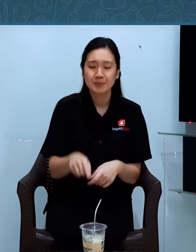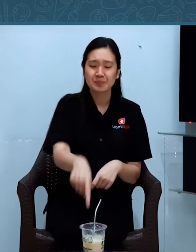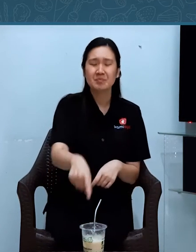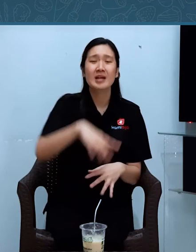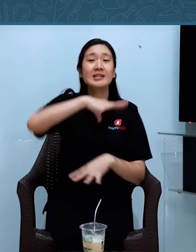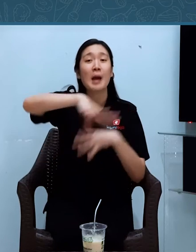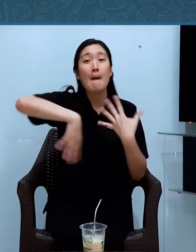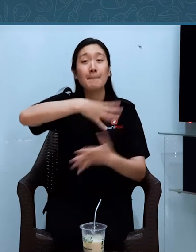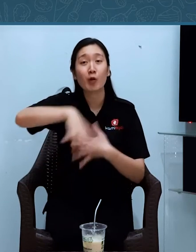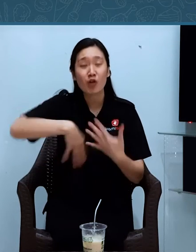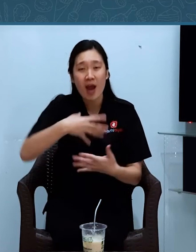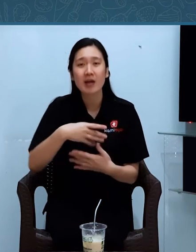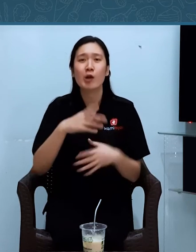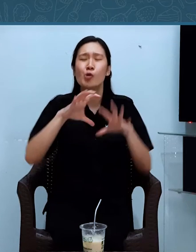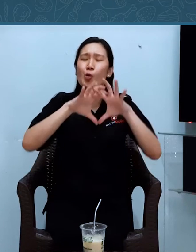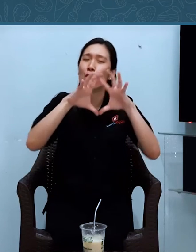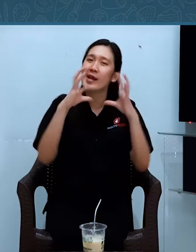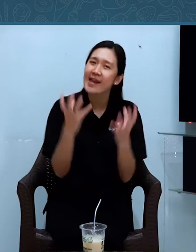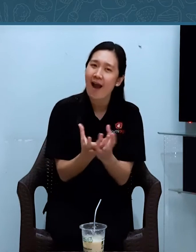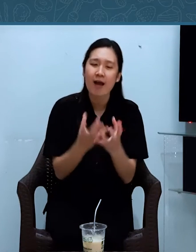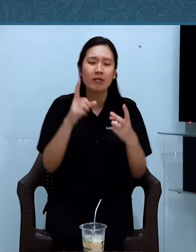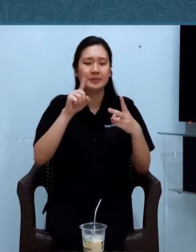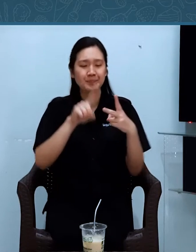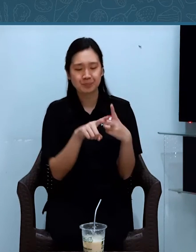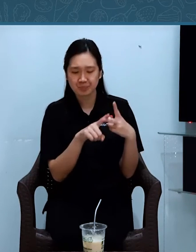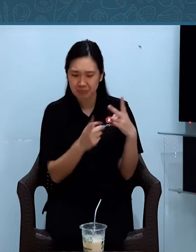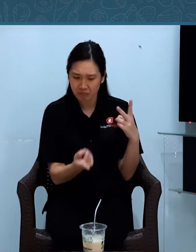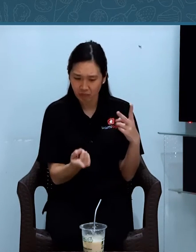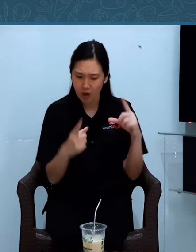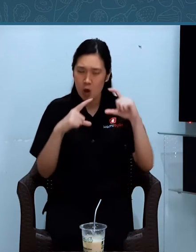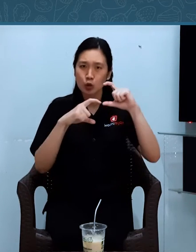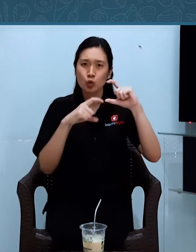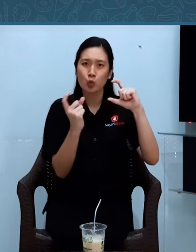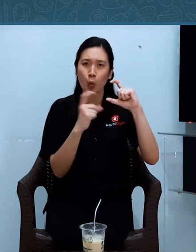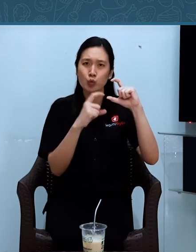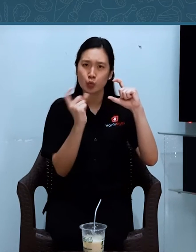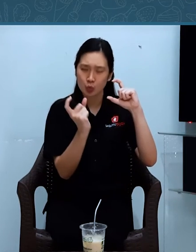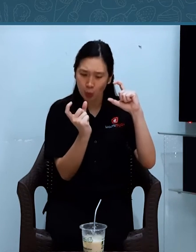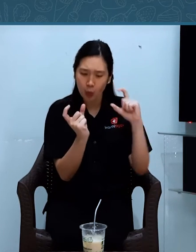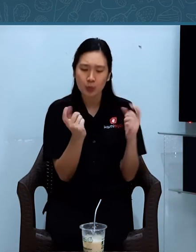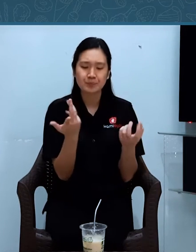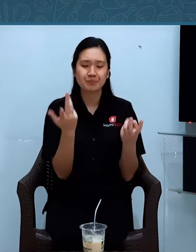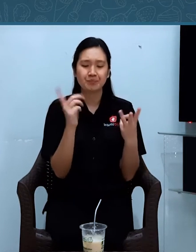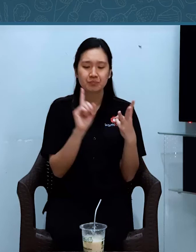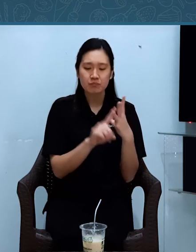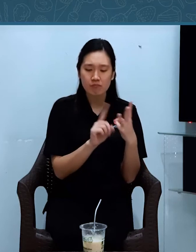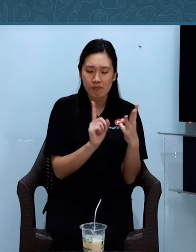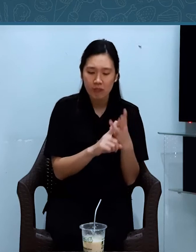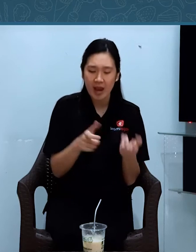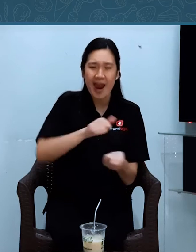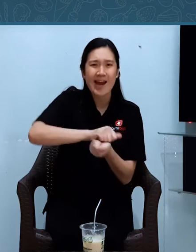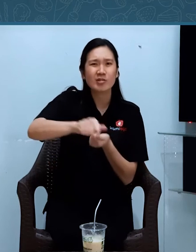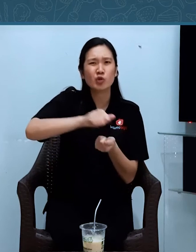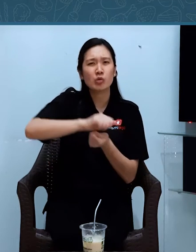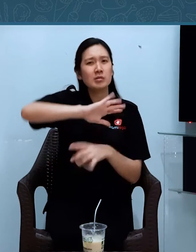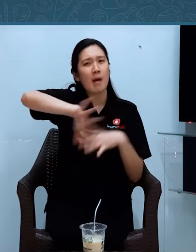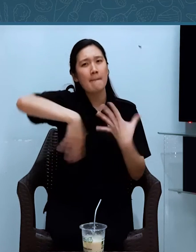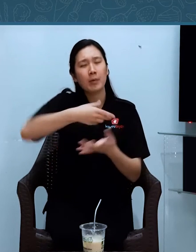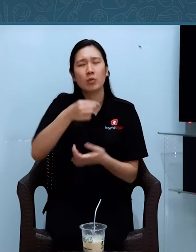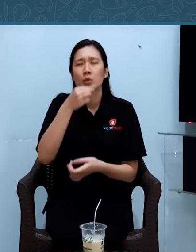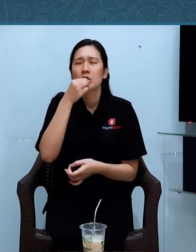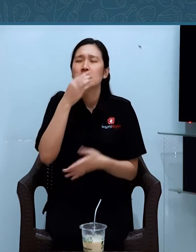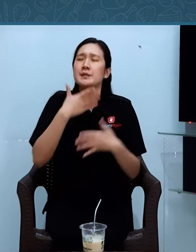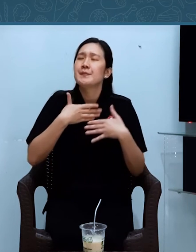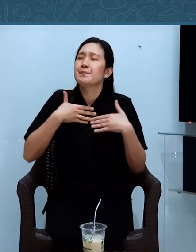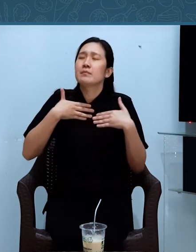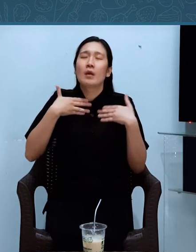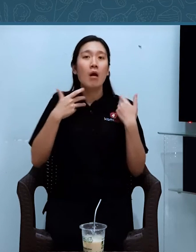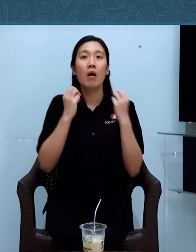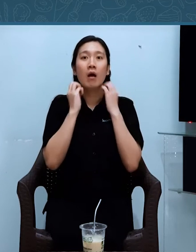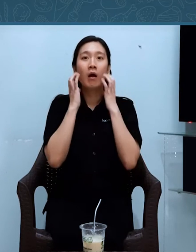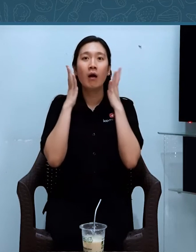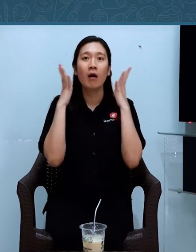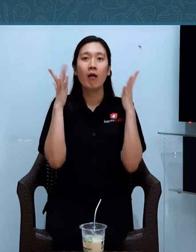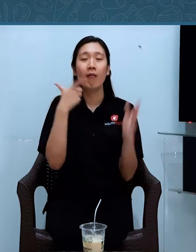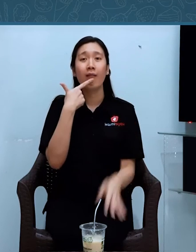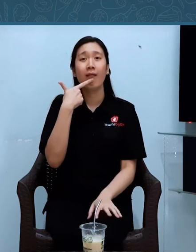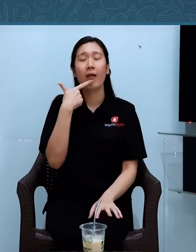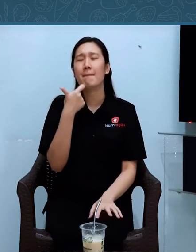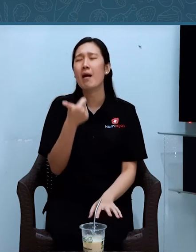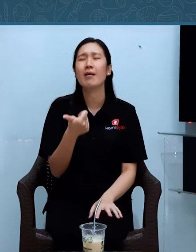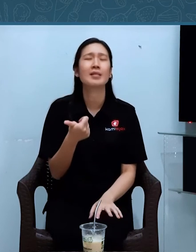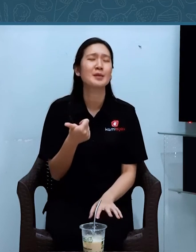It's a durian milk cheese mixture, Well, steady!